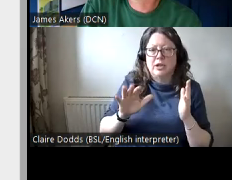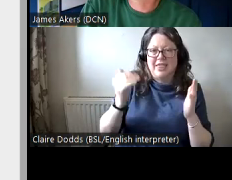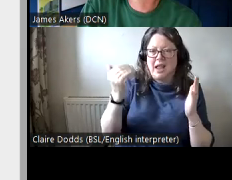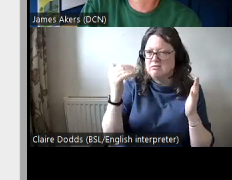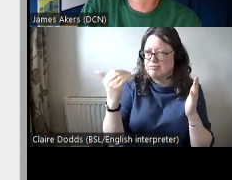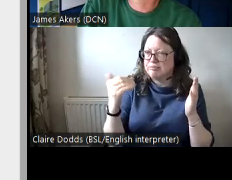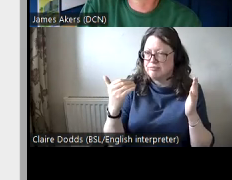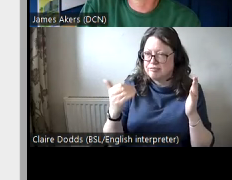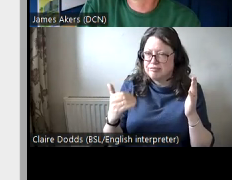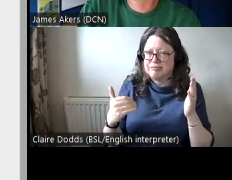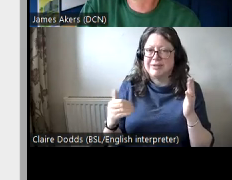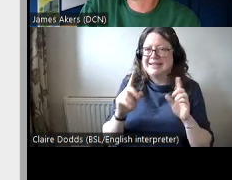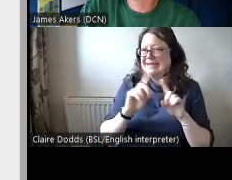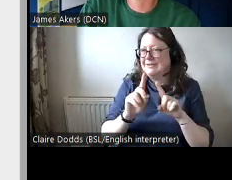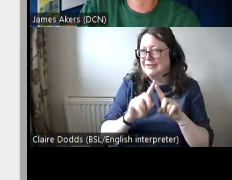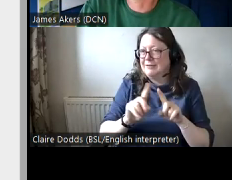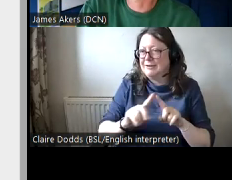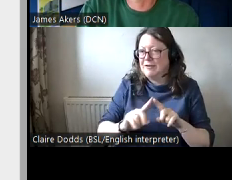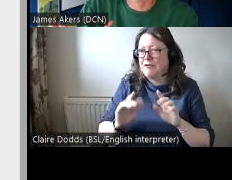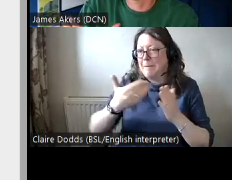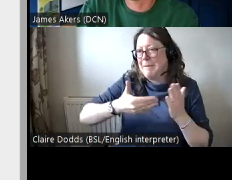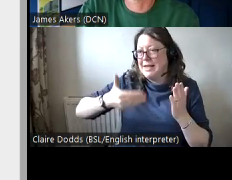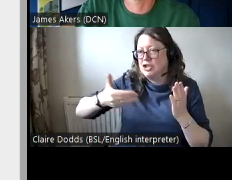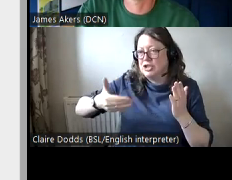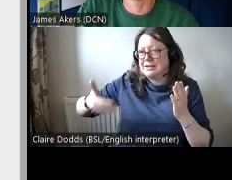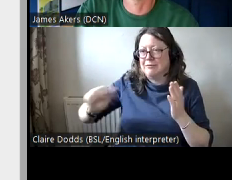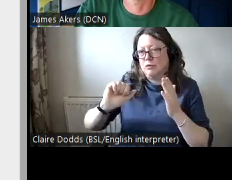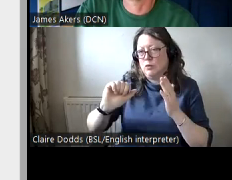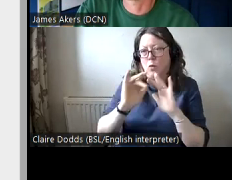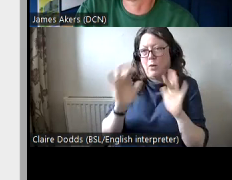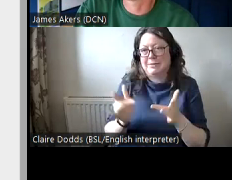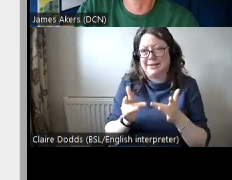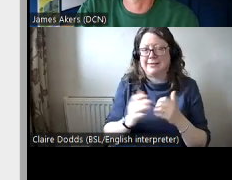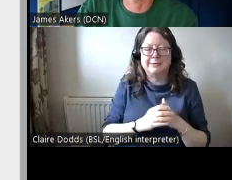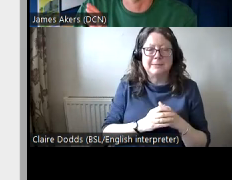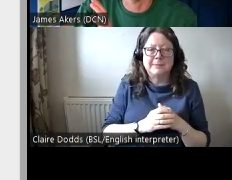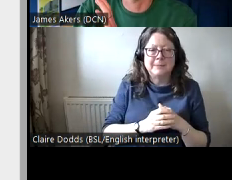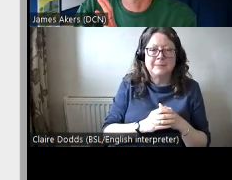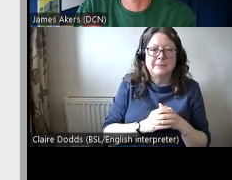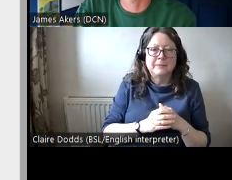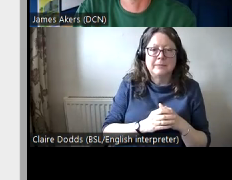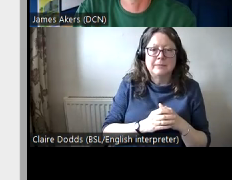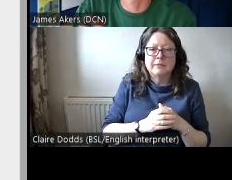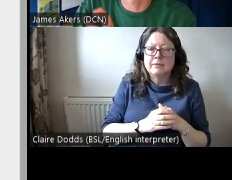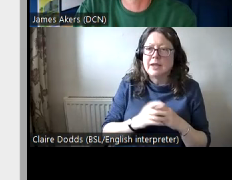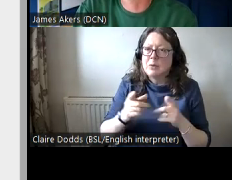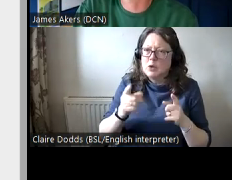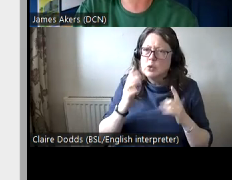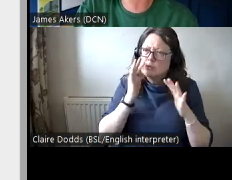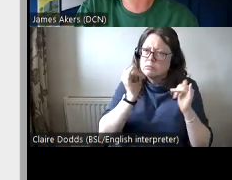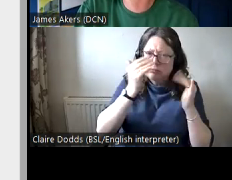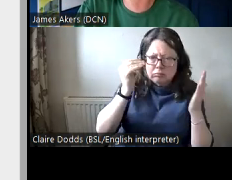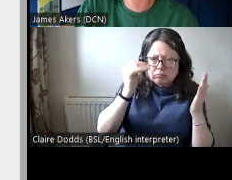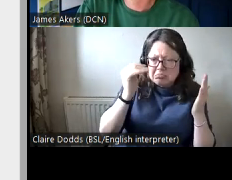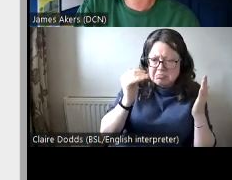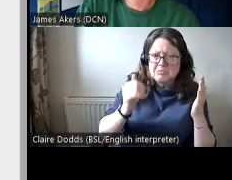You can just scroll to see all the different pages that you've got across your website and whether they're legitimate as they should be.